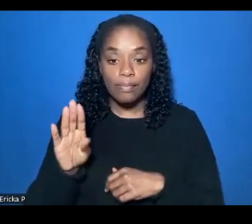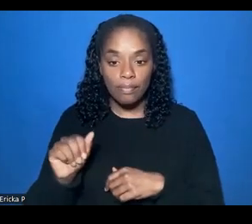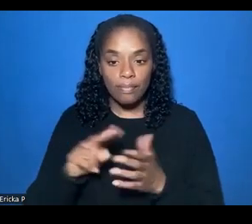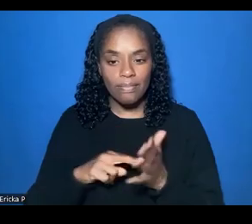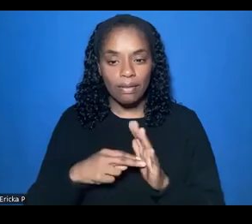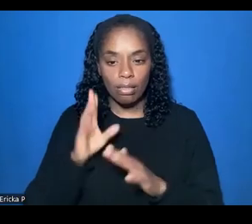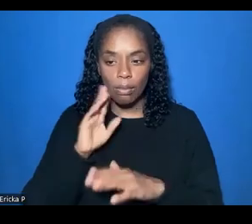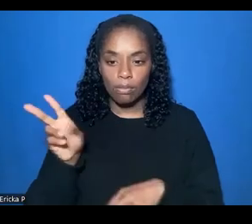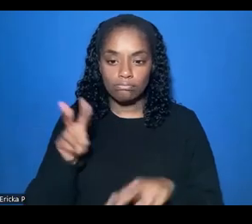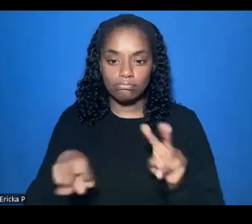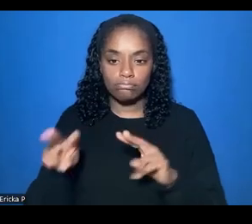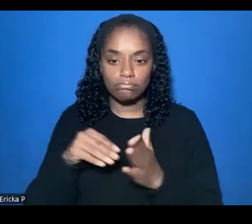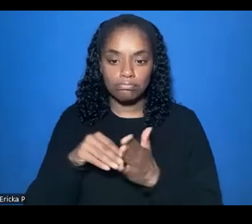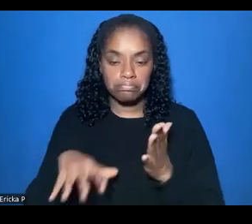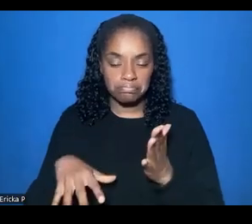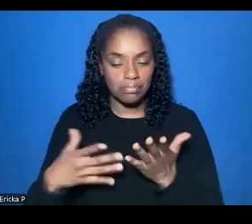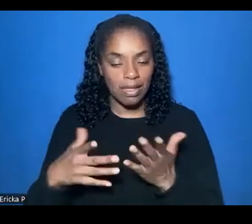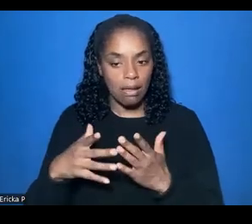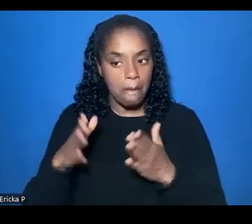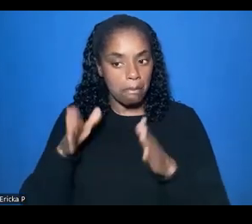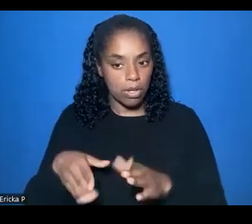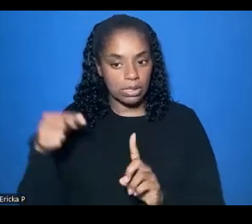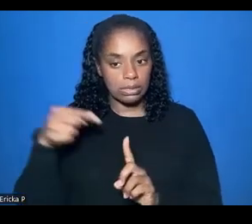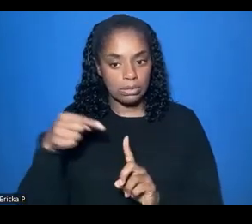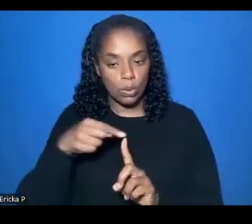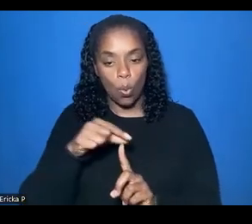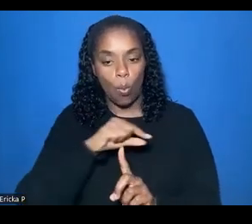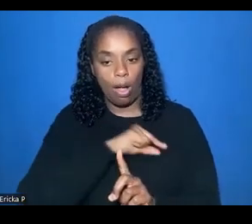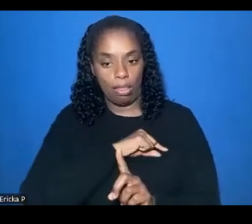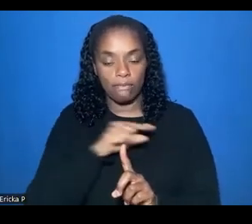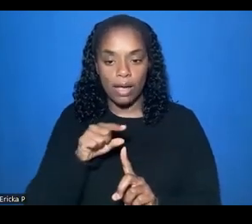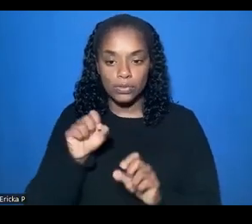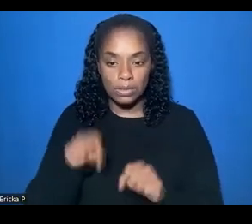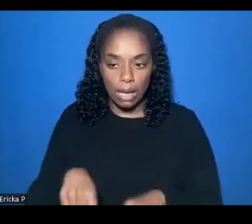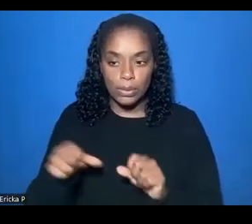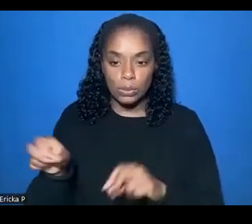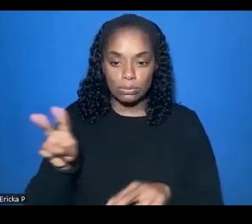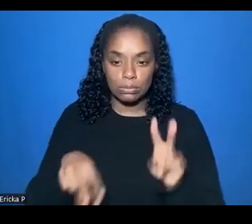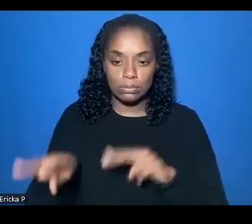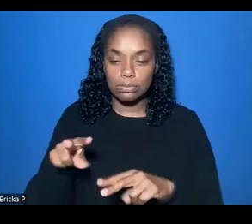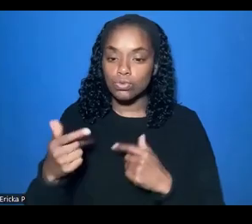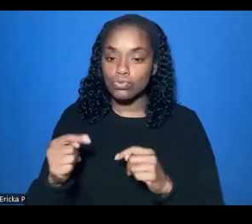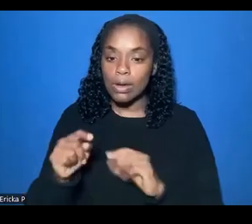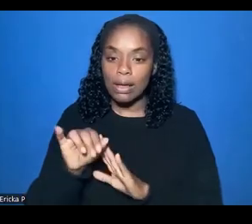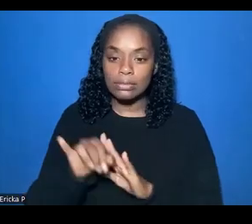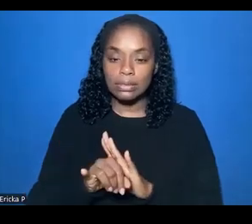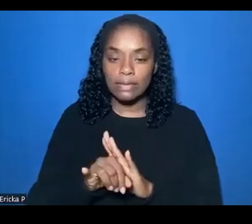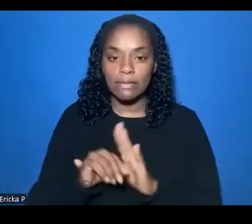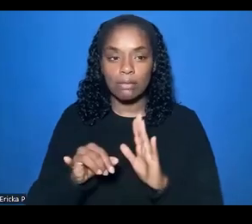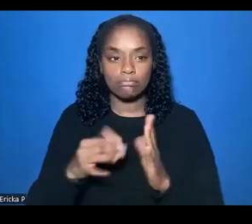And it has to be somebody who's qualified to do the to observe the student, to try to identify, the triggers.